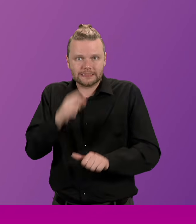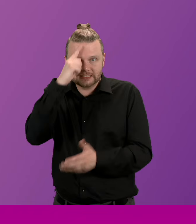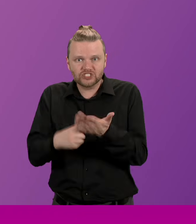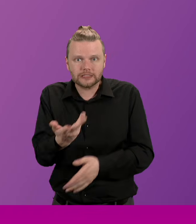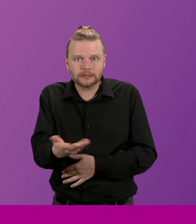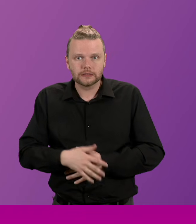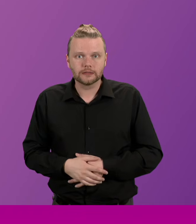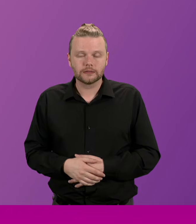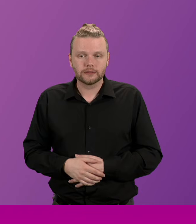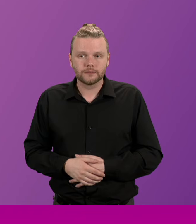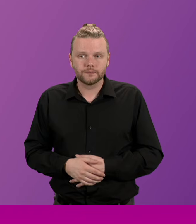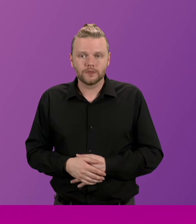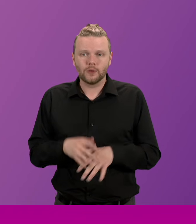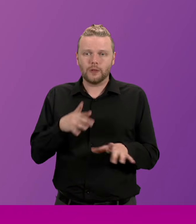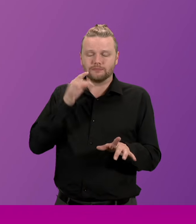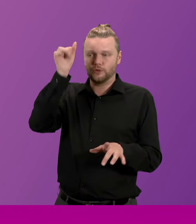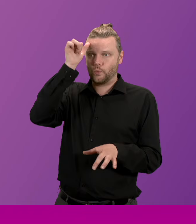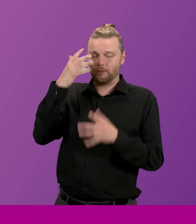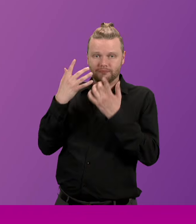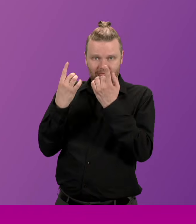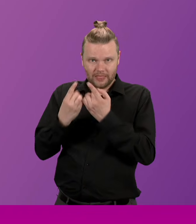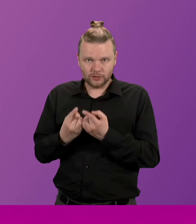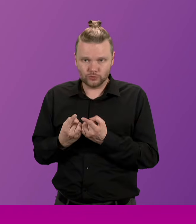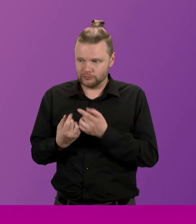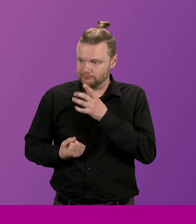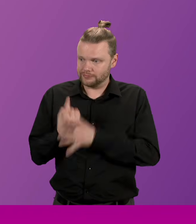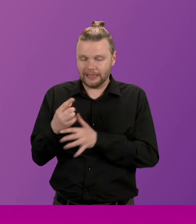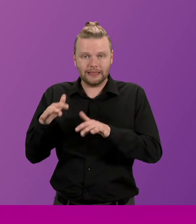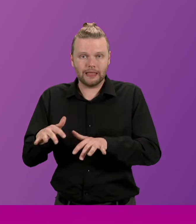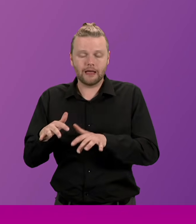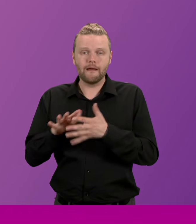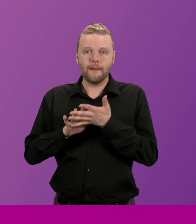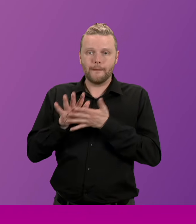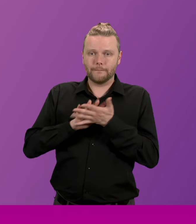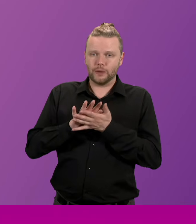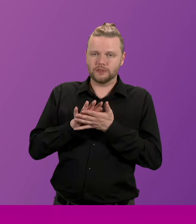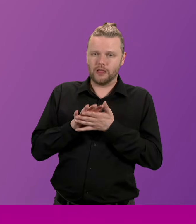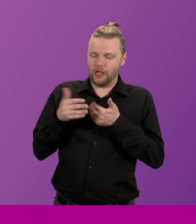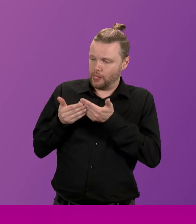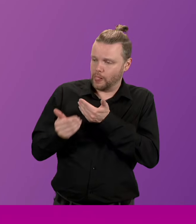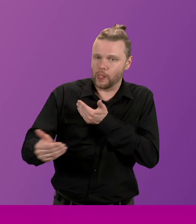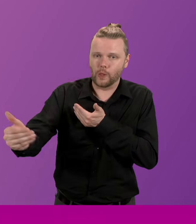As Mr Marra will know, the issues at stake are about long-term financial commitments